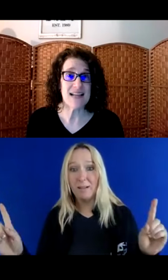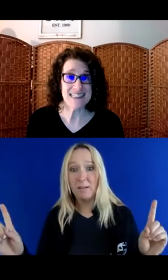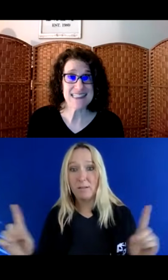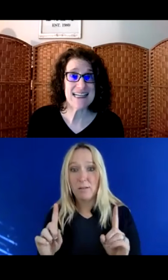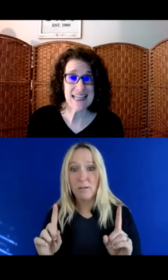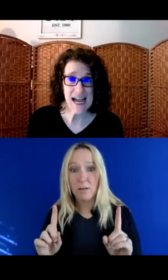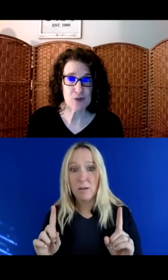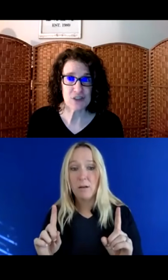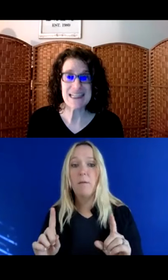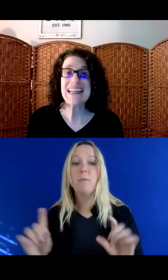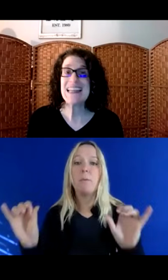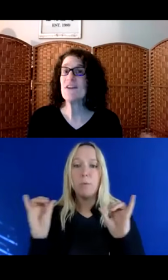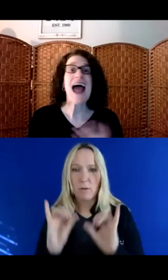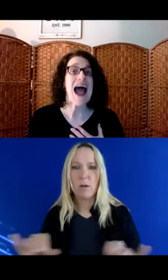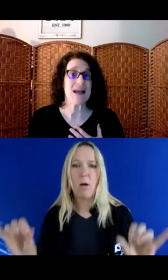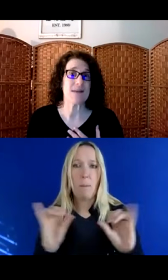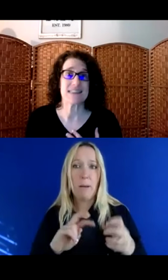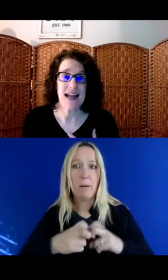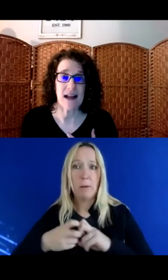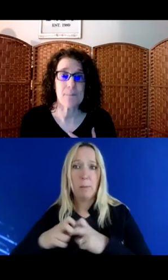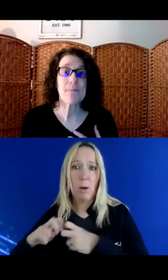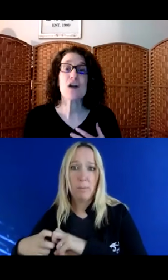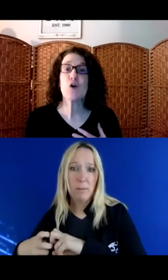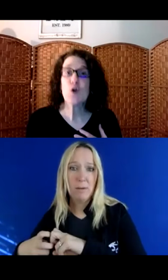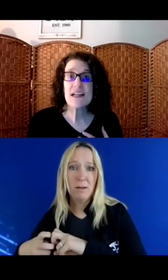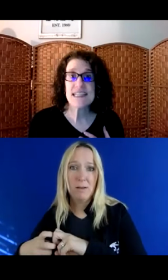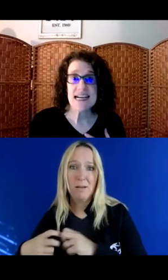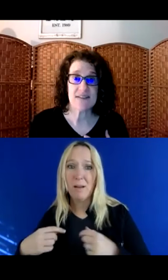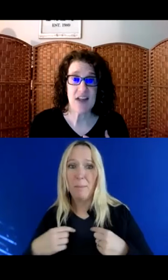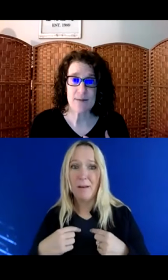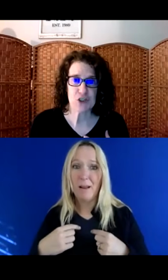I see in captions. Even I messed that up in my early days of captioning.